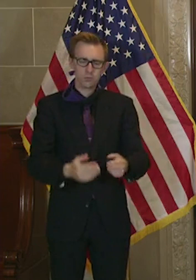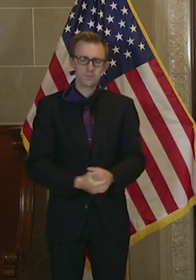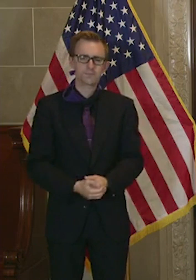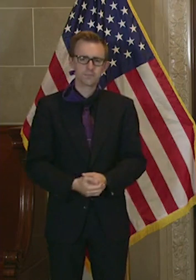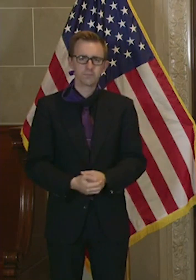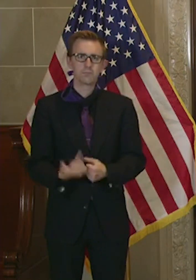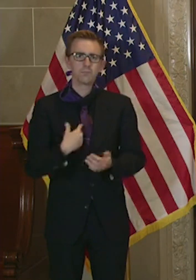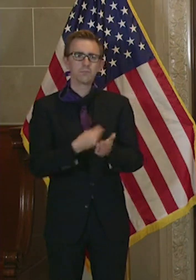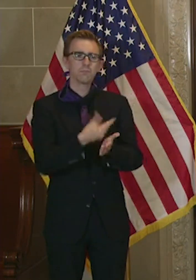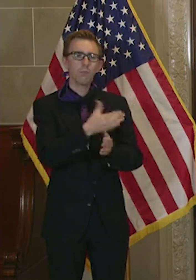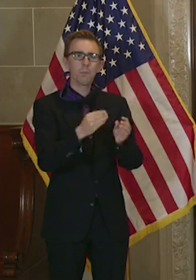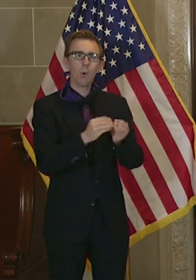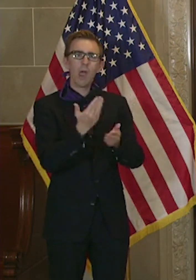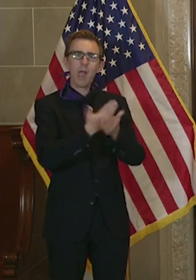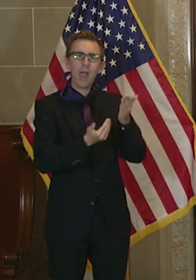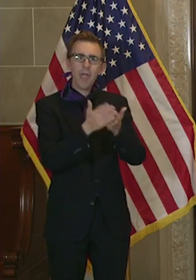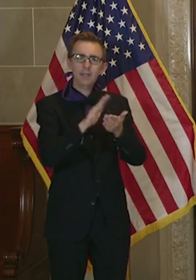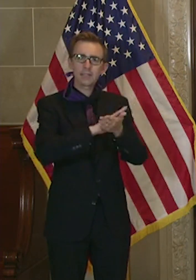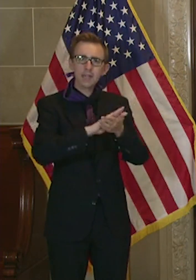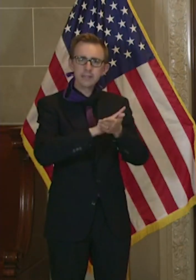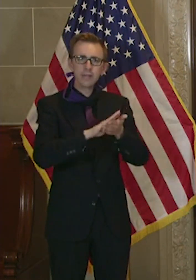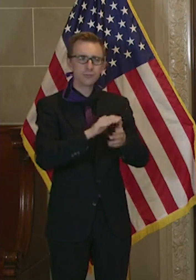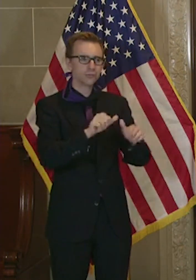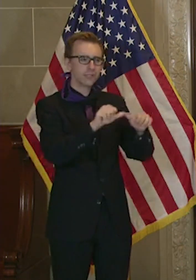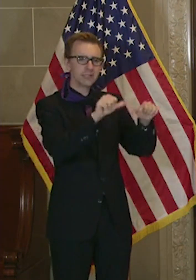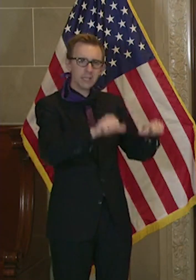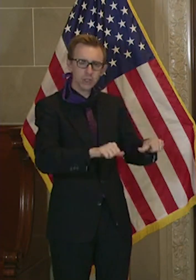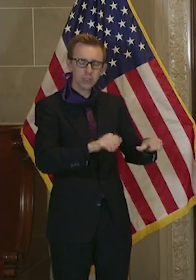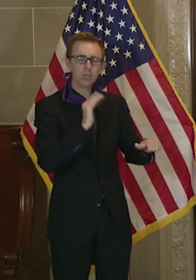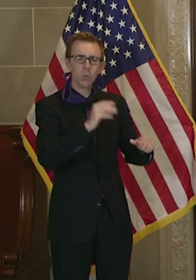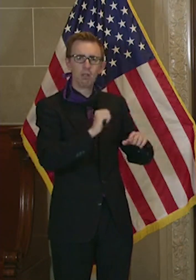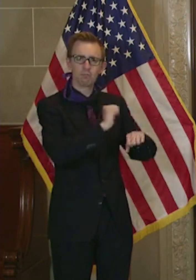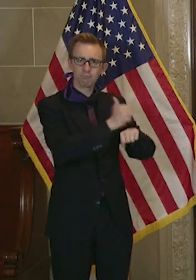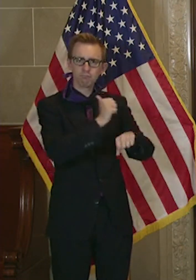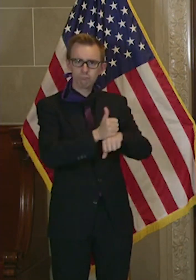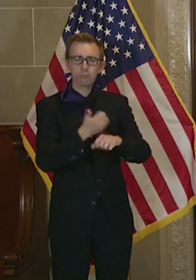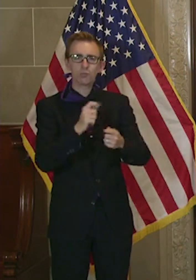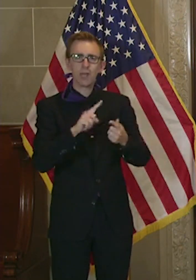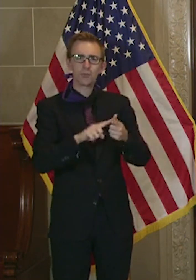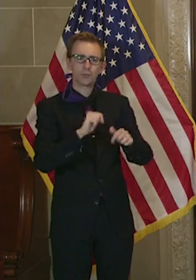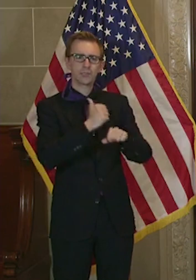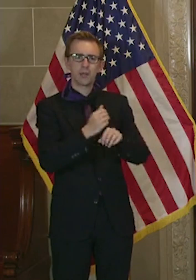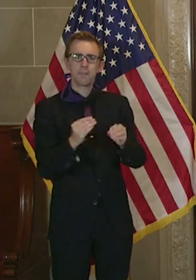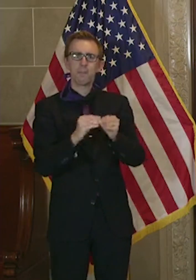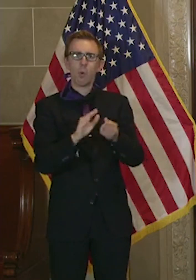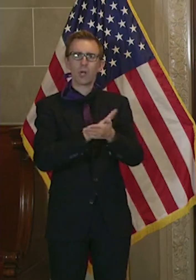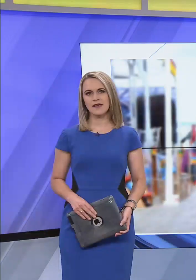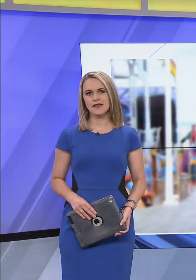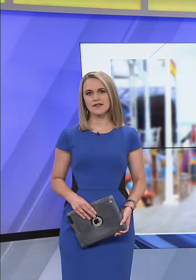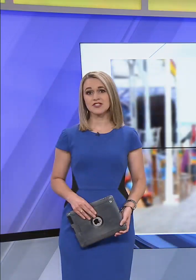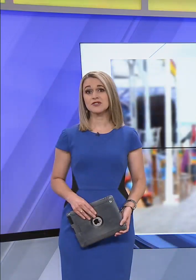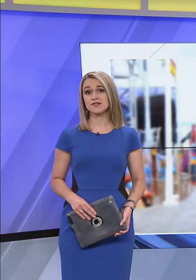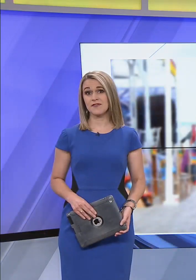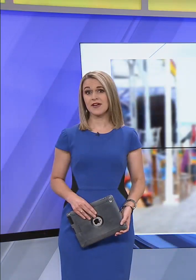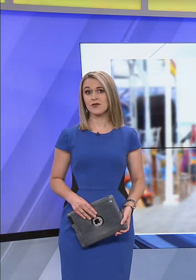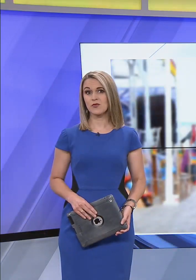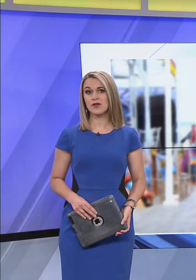public. We've purchased additional hand sanitizer stations and we are going to step up our cleaning procedures